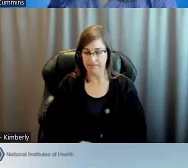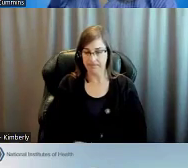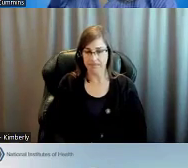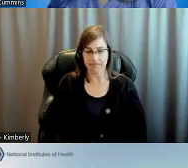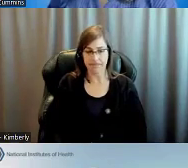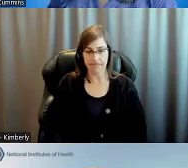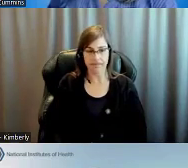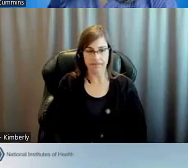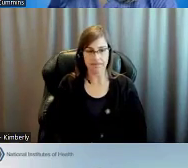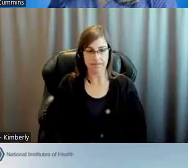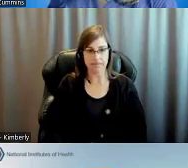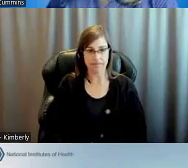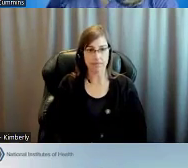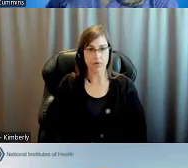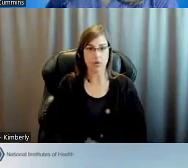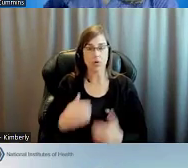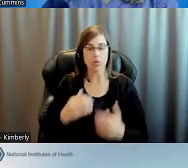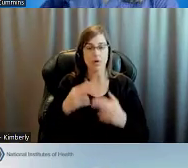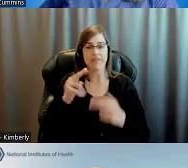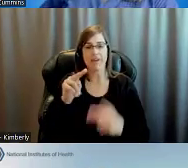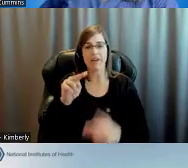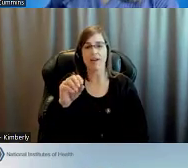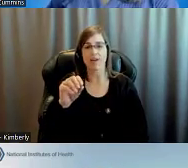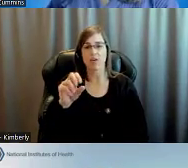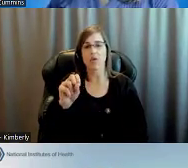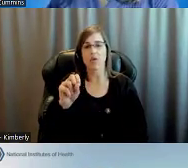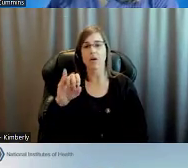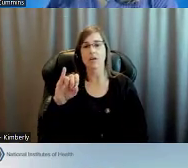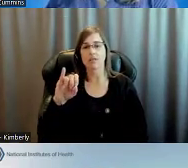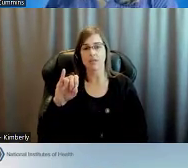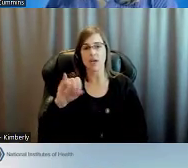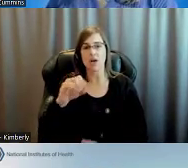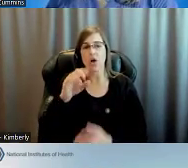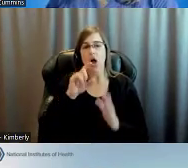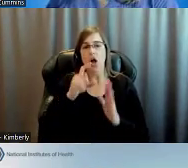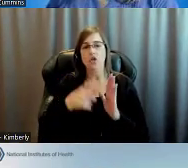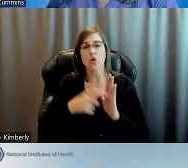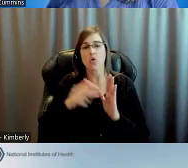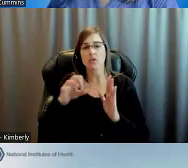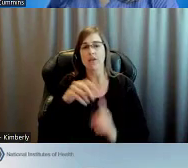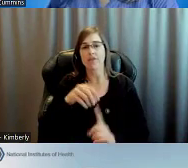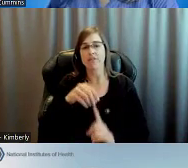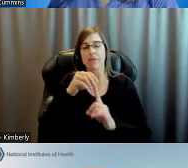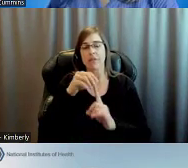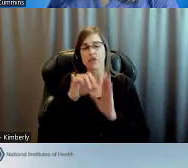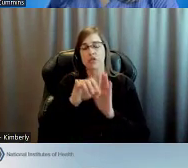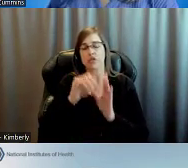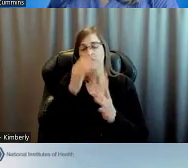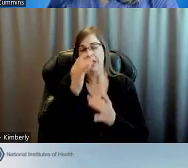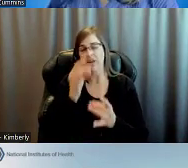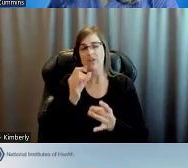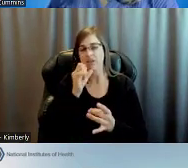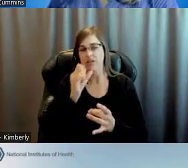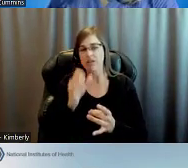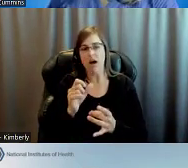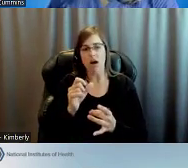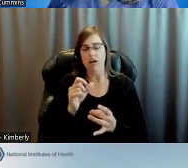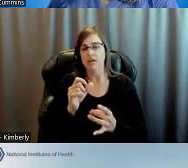We have these things called Notices of Special Interest, and this is not an official funding opportunity announcement. This is a notice that we put out that says,